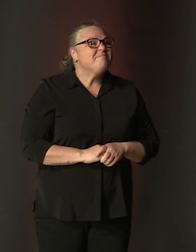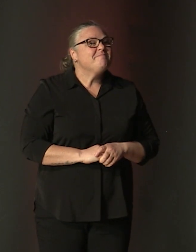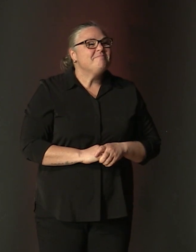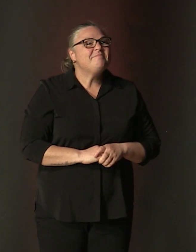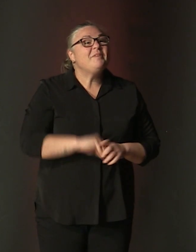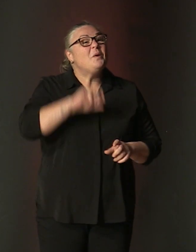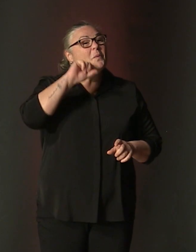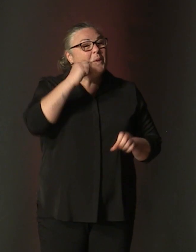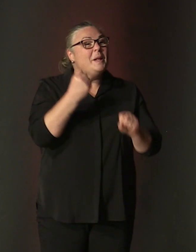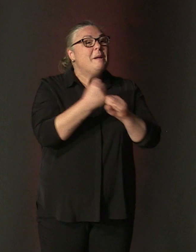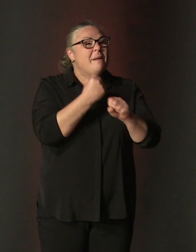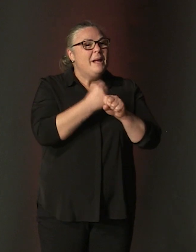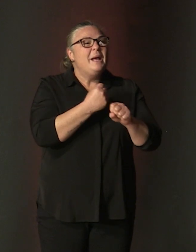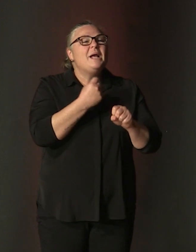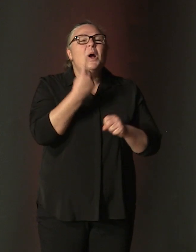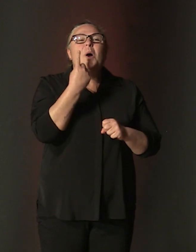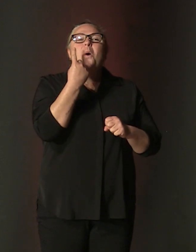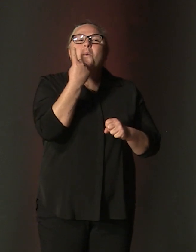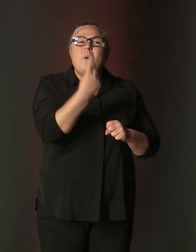Currently, the main use is packaging,